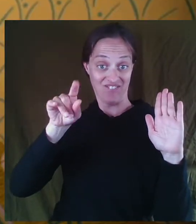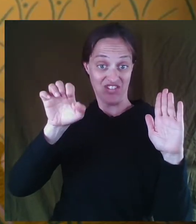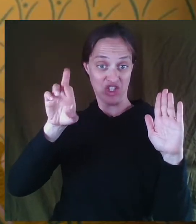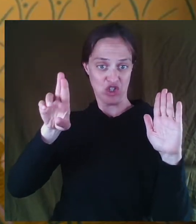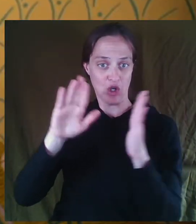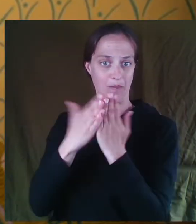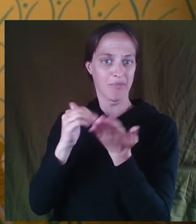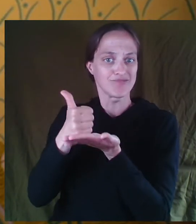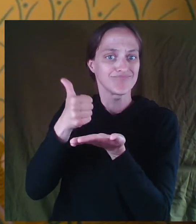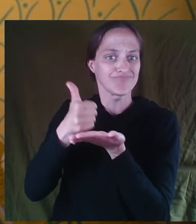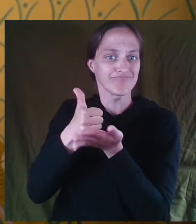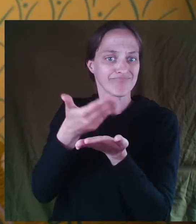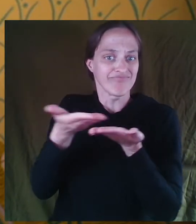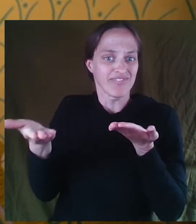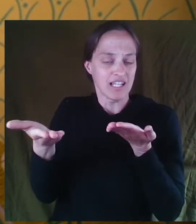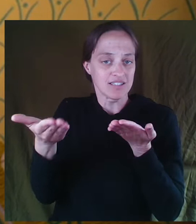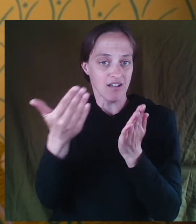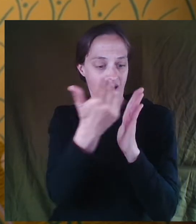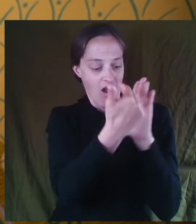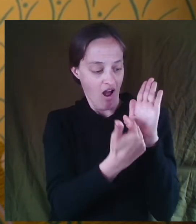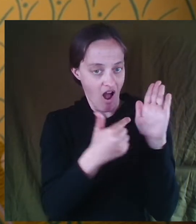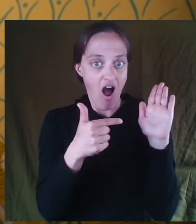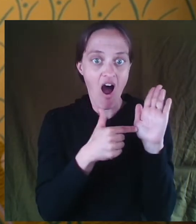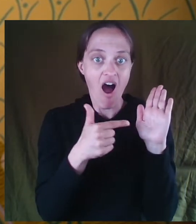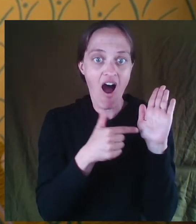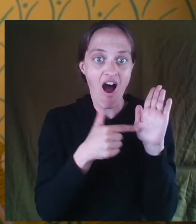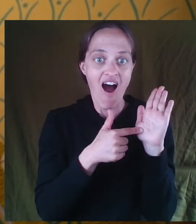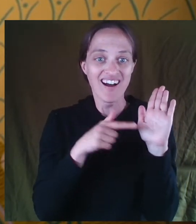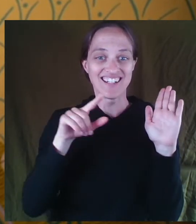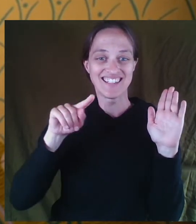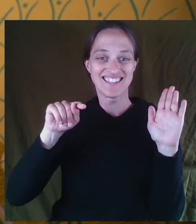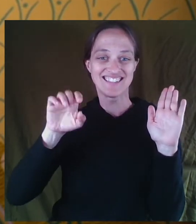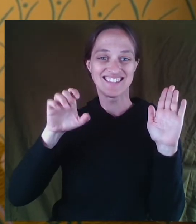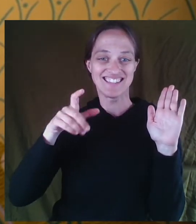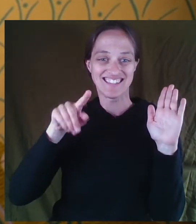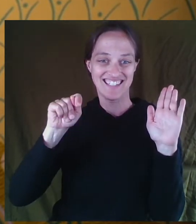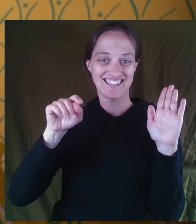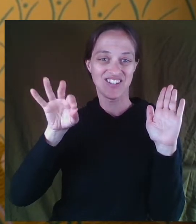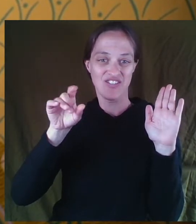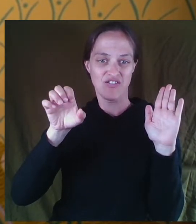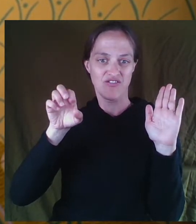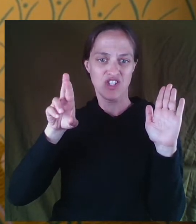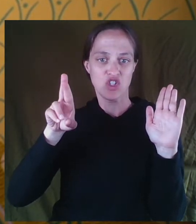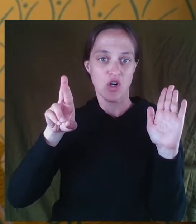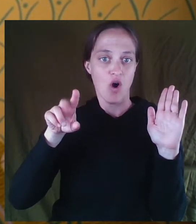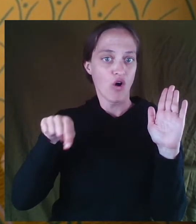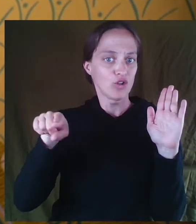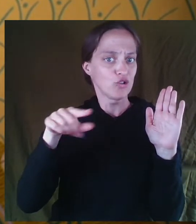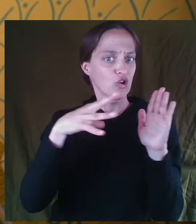Take a look at our text feature chart and now, we've got a new one there at the bottom. Those are really stacking up.